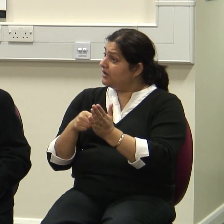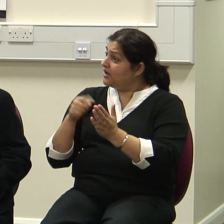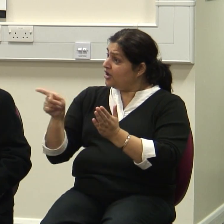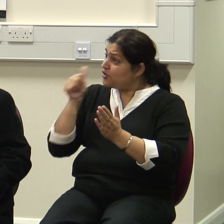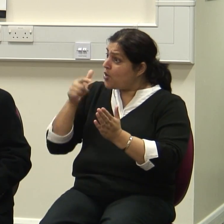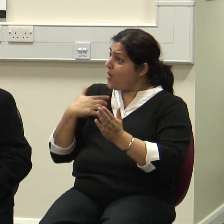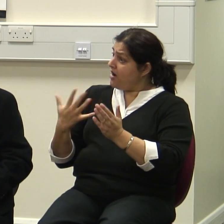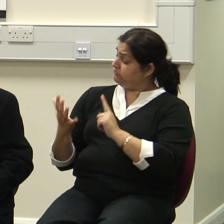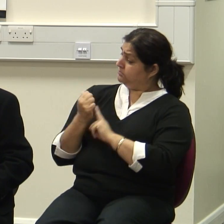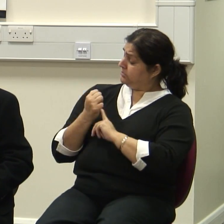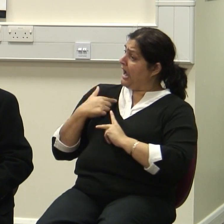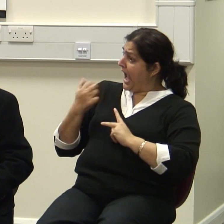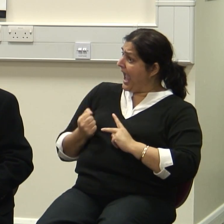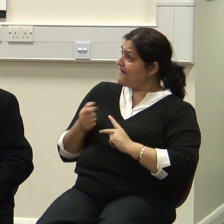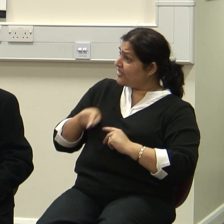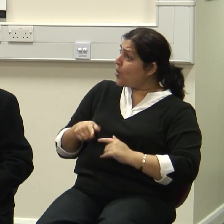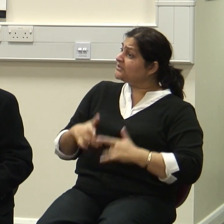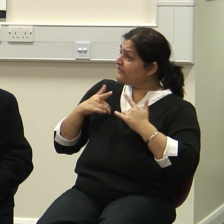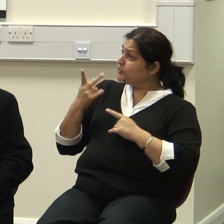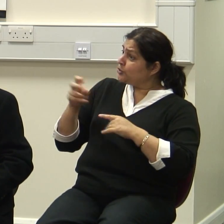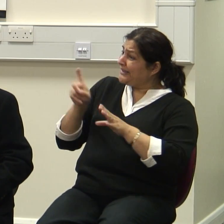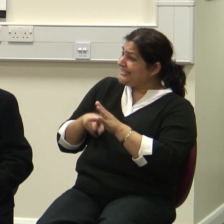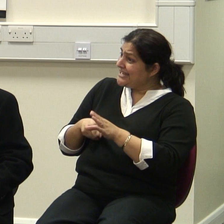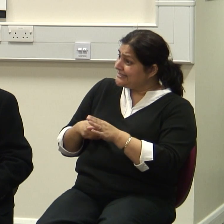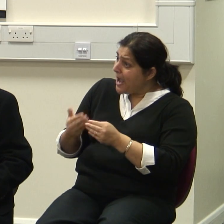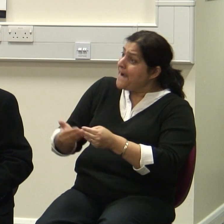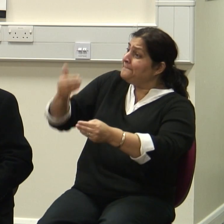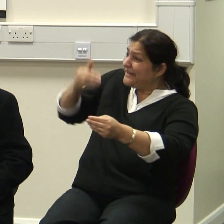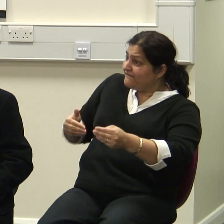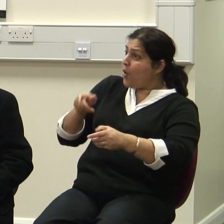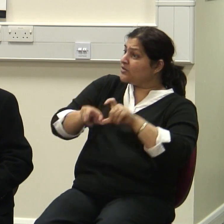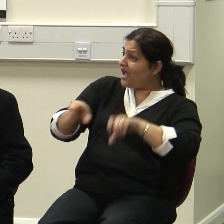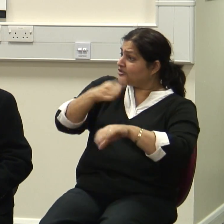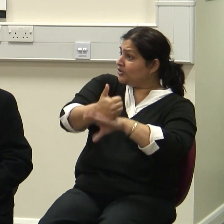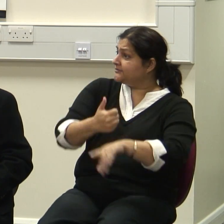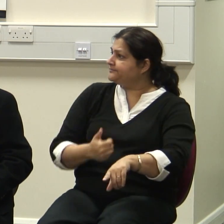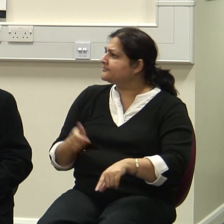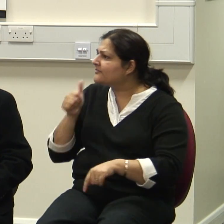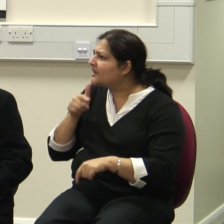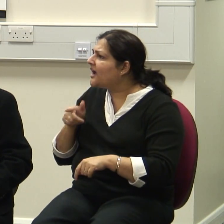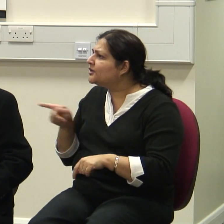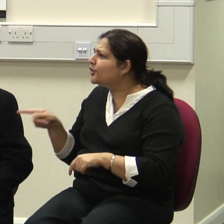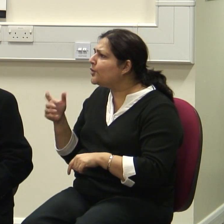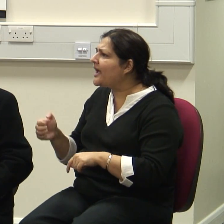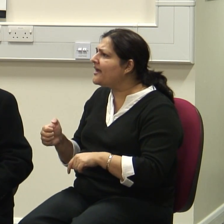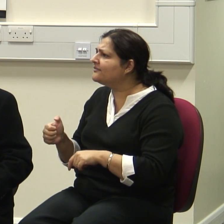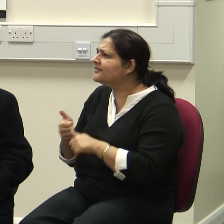And I know that you're a founder member of Citizens Commission Against Human Rights. And what is the main job of the Citizens Commission?